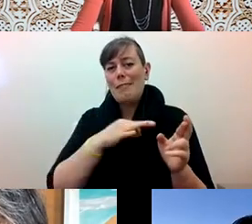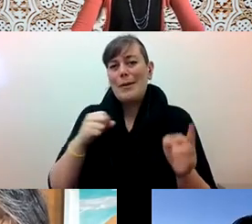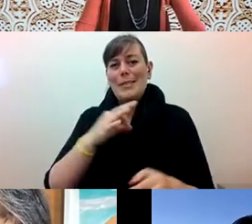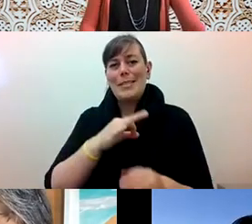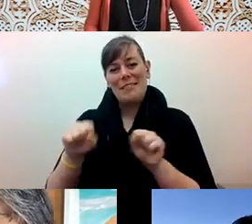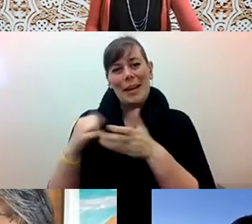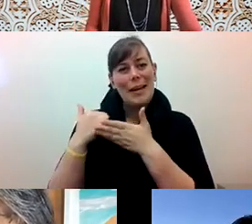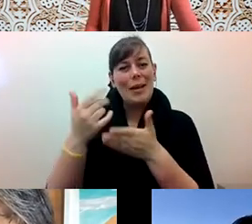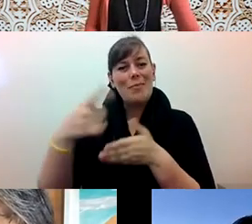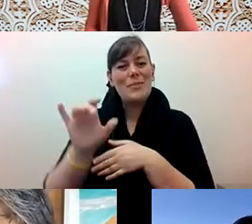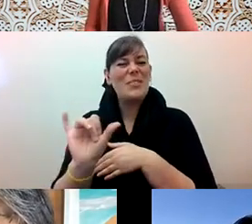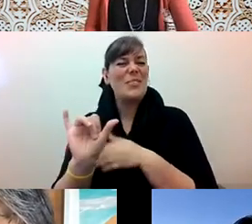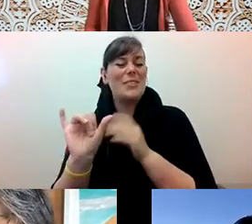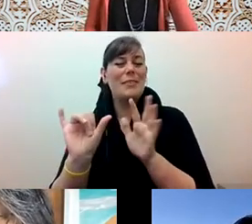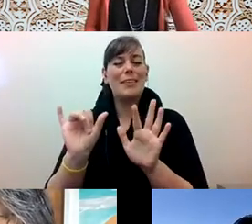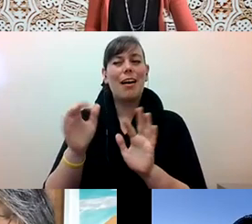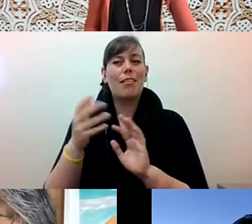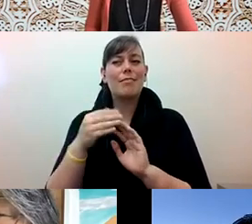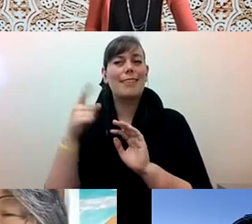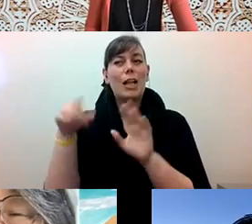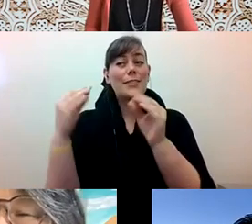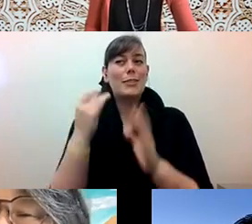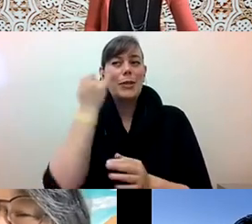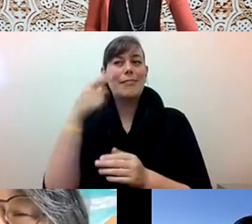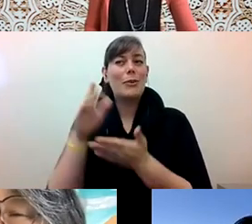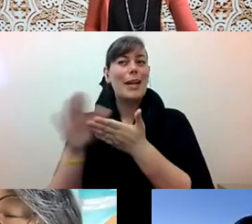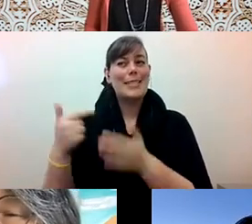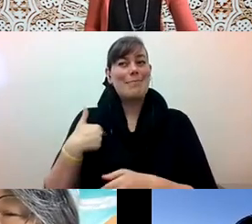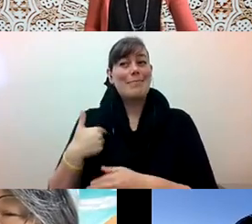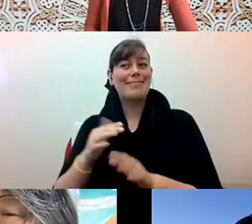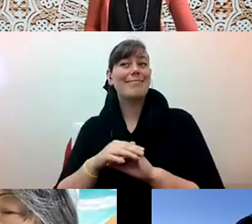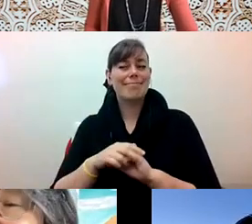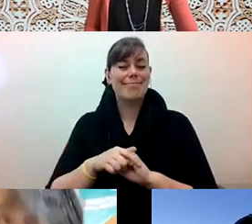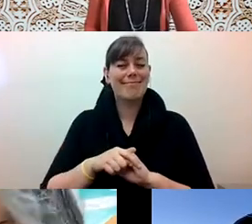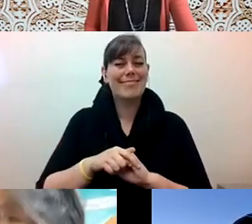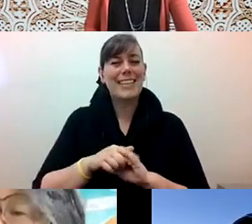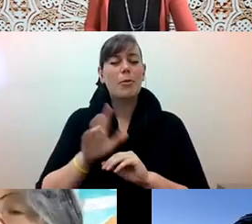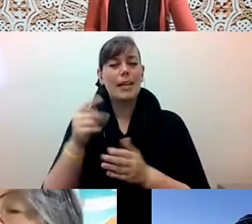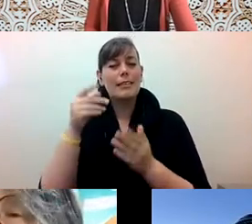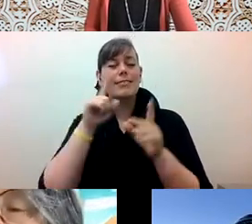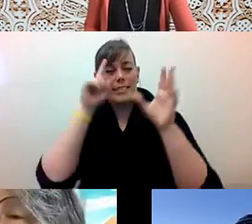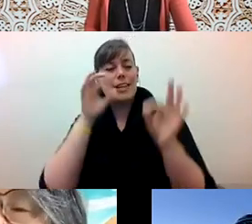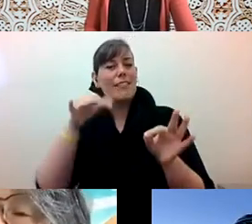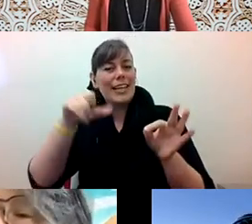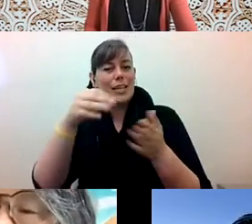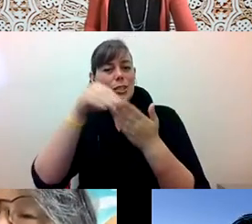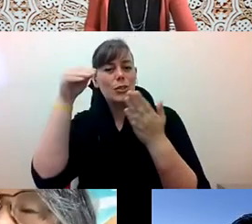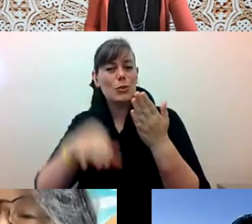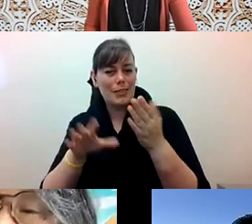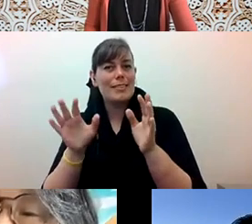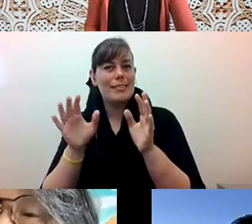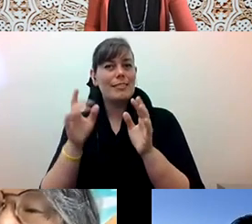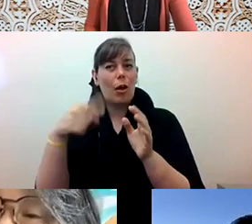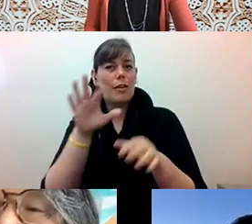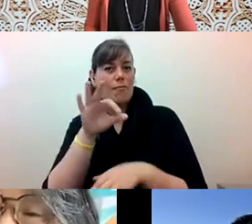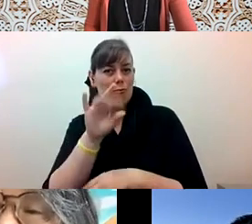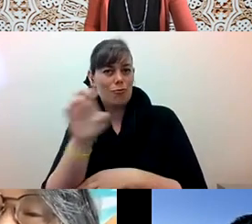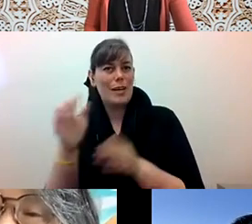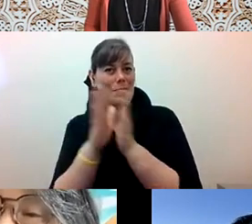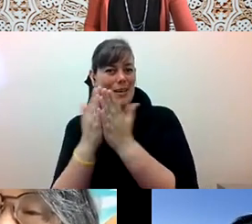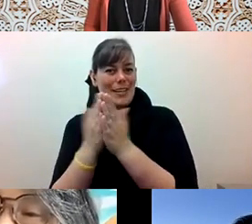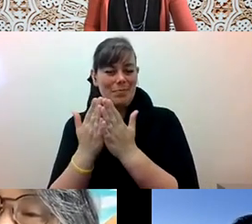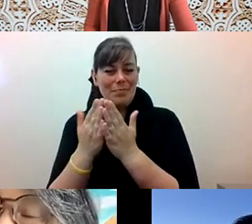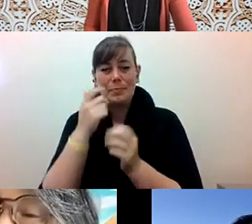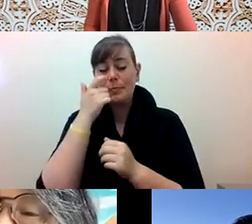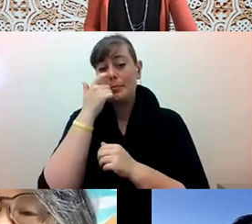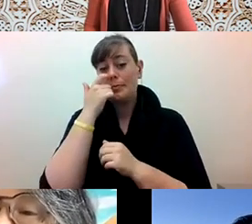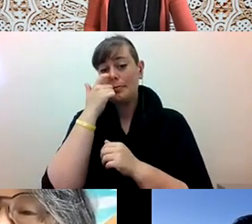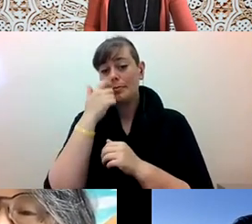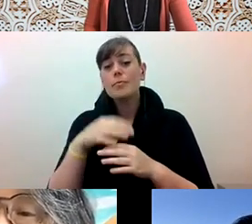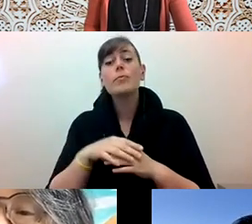Kyle Livie (he/him/his): Maybe if you're nice to me, I'm just joking, okay, we probably will. So we do have some questions and Katherine, Heather, and I will go through them and I'm going to ask the first question.